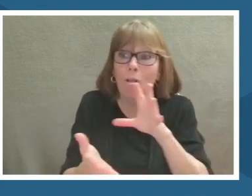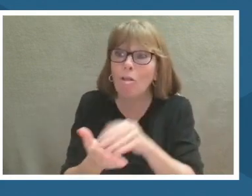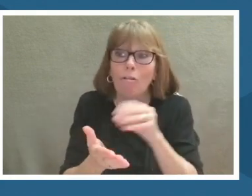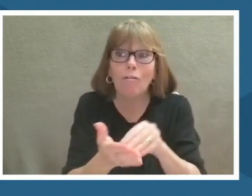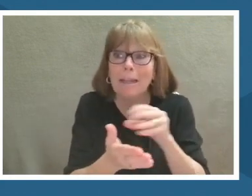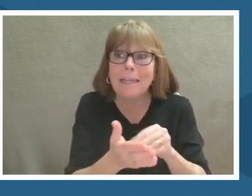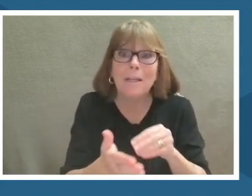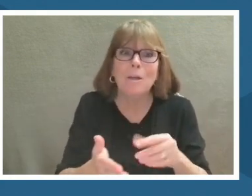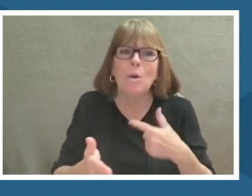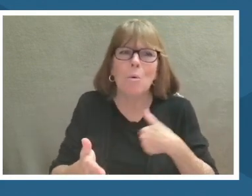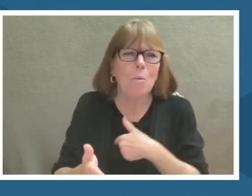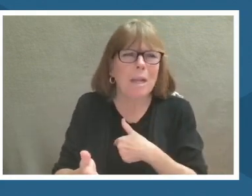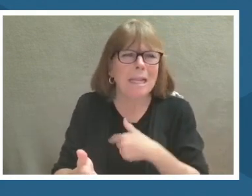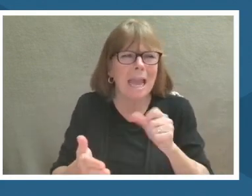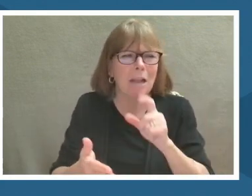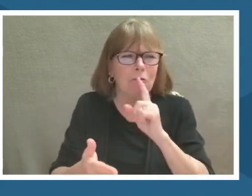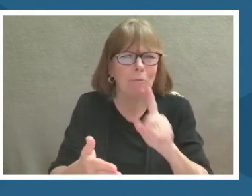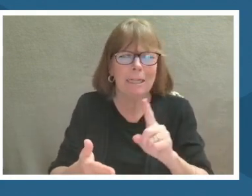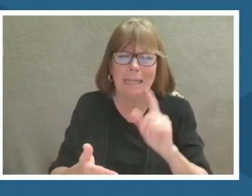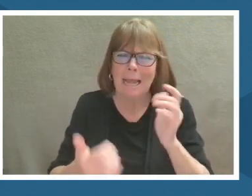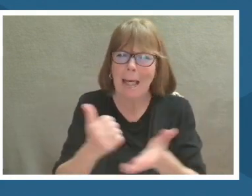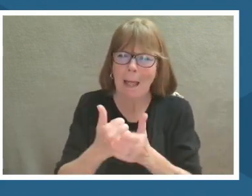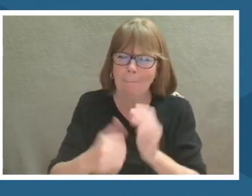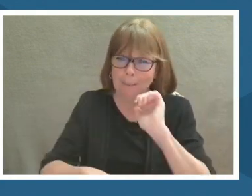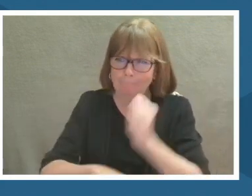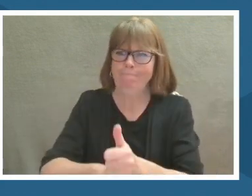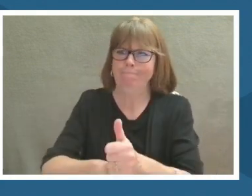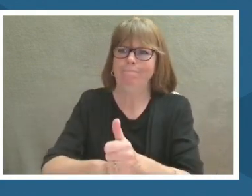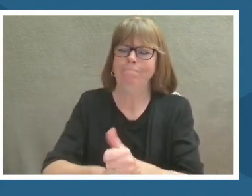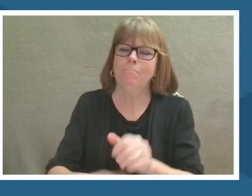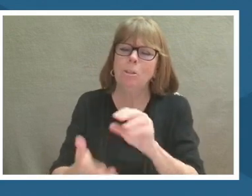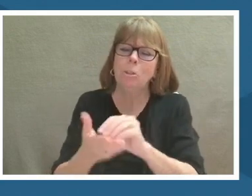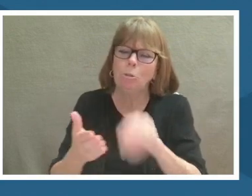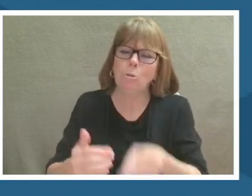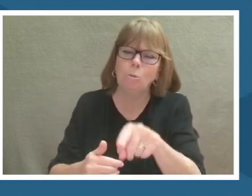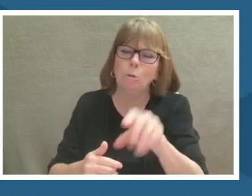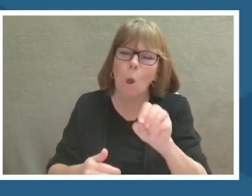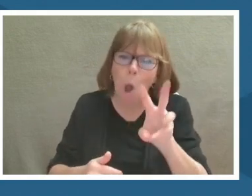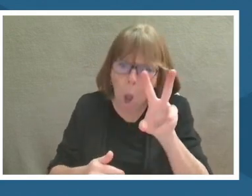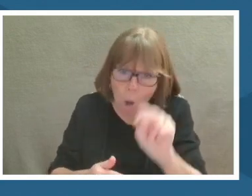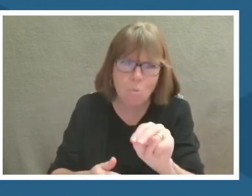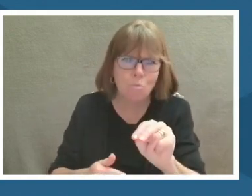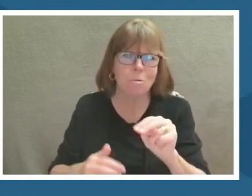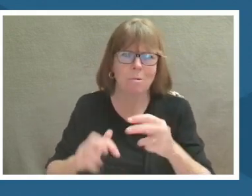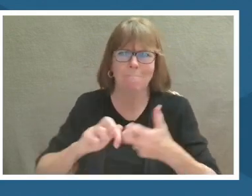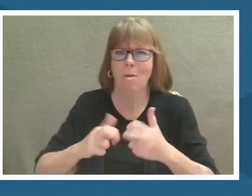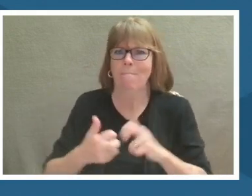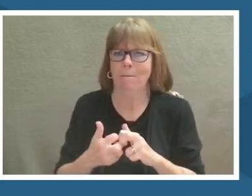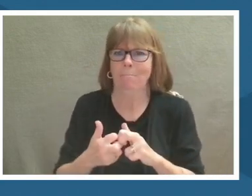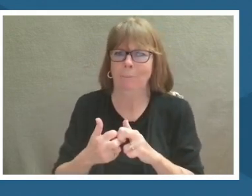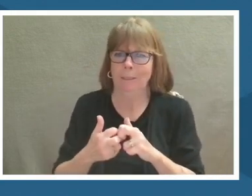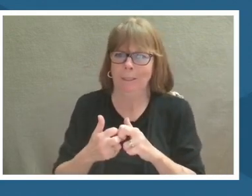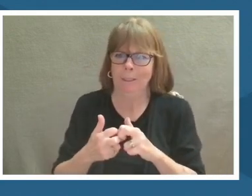your in your students where they take ownership